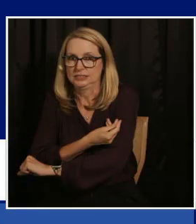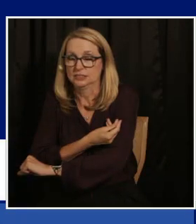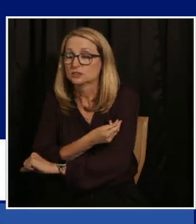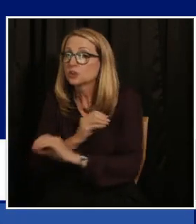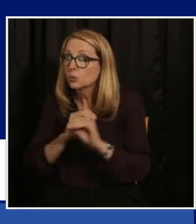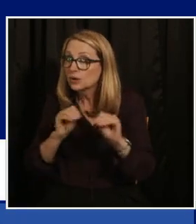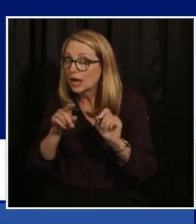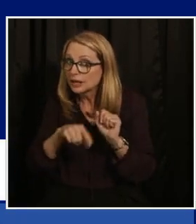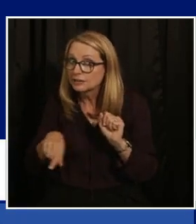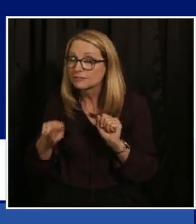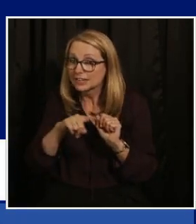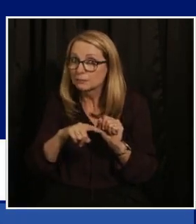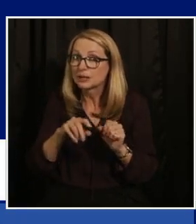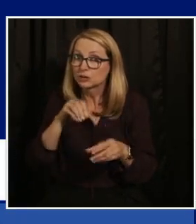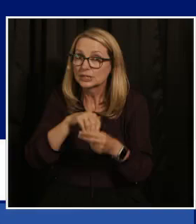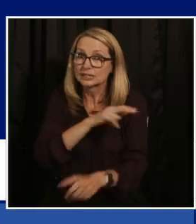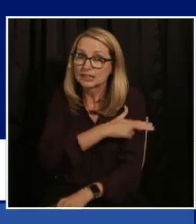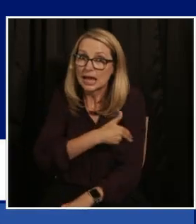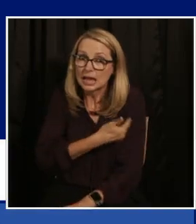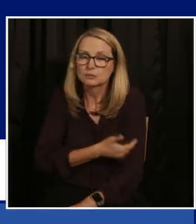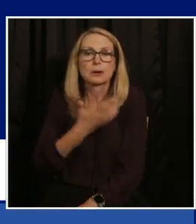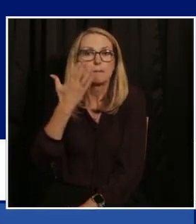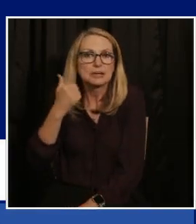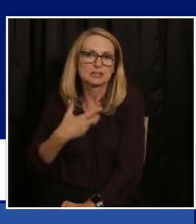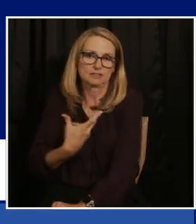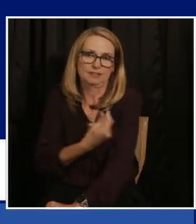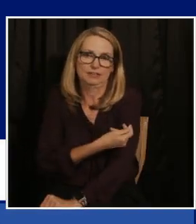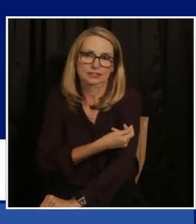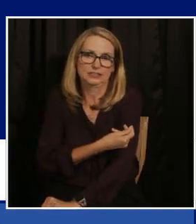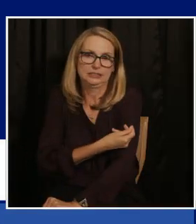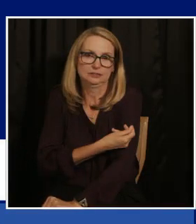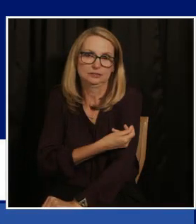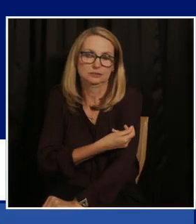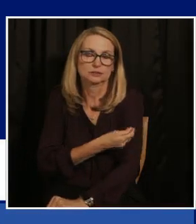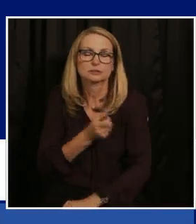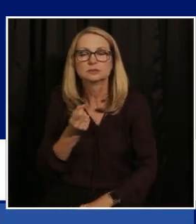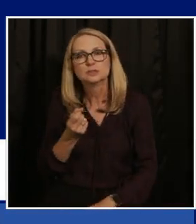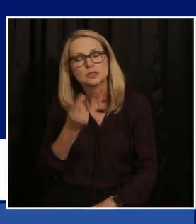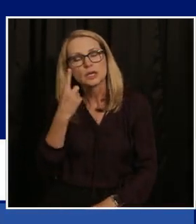who are vaccinated are hospitalized and they are mostly older and with pre-existing conditions